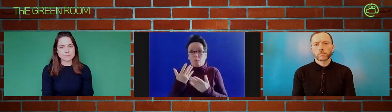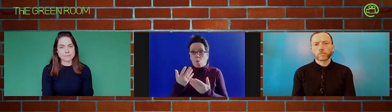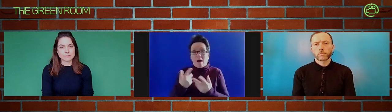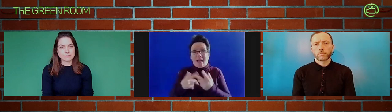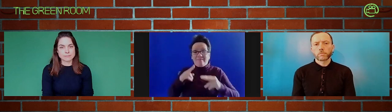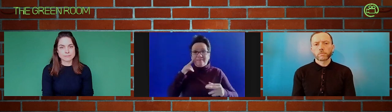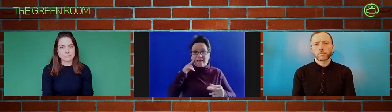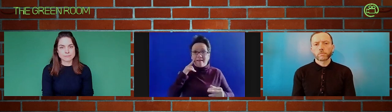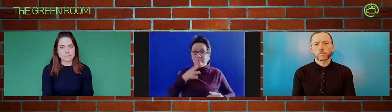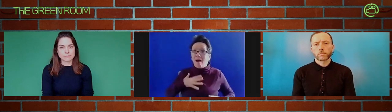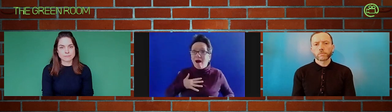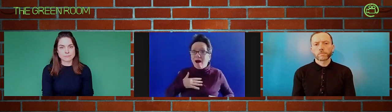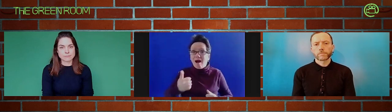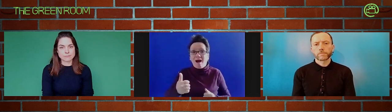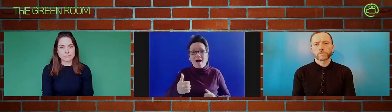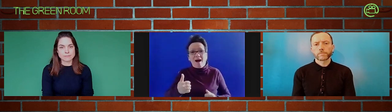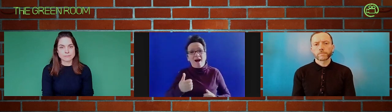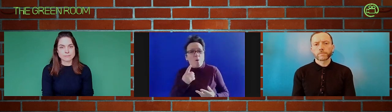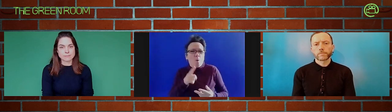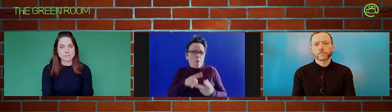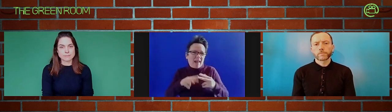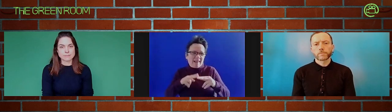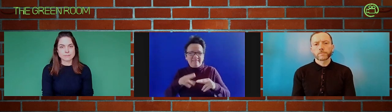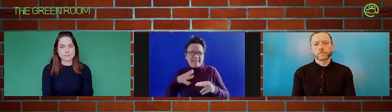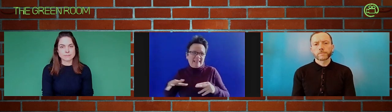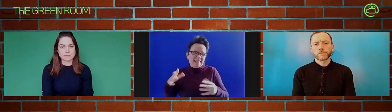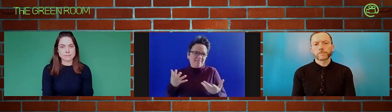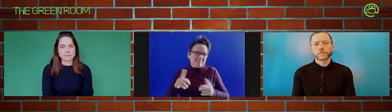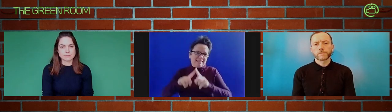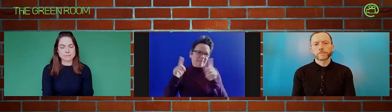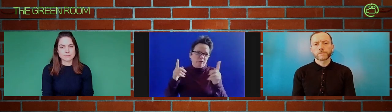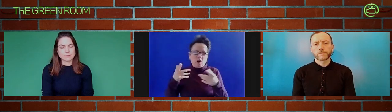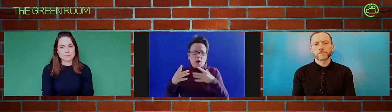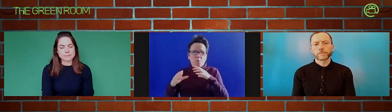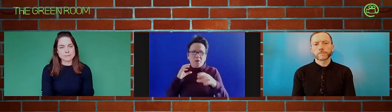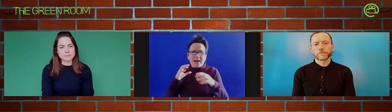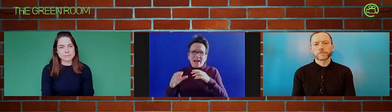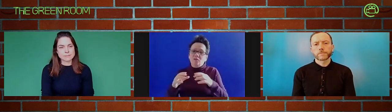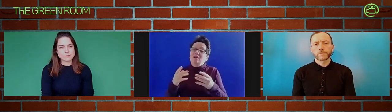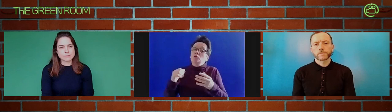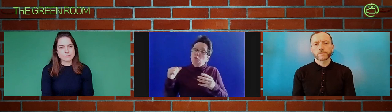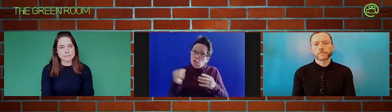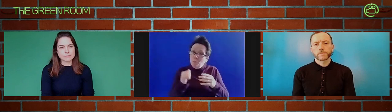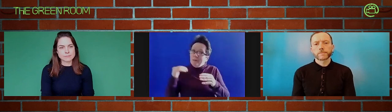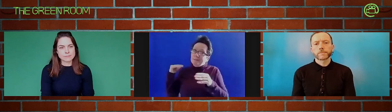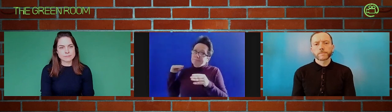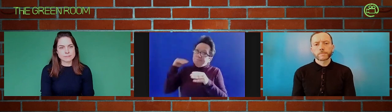need to communicate a different way. And I think if that's implemented in a classroom earlier on